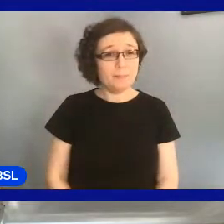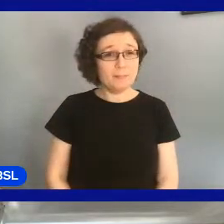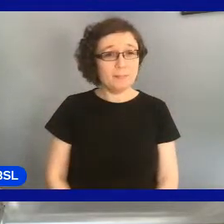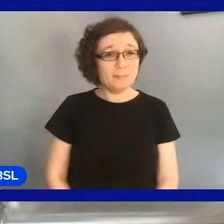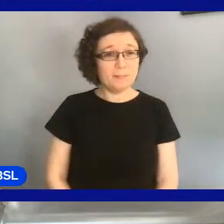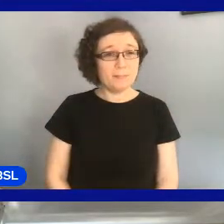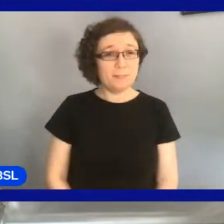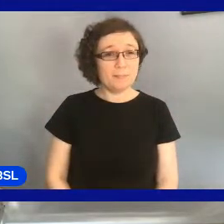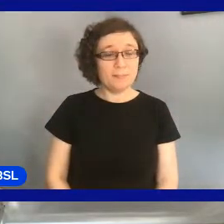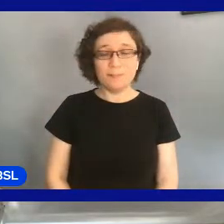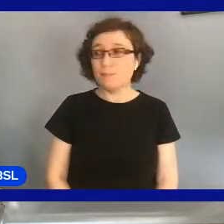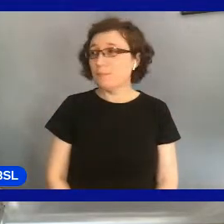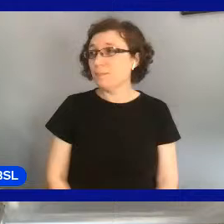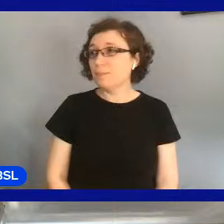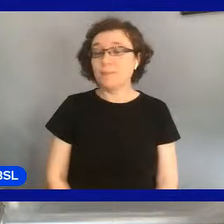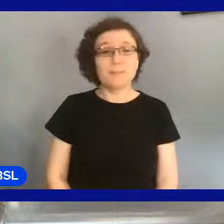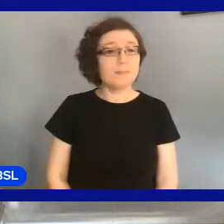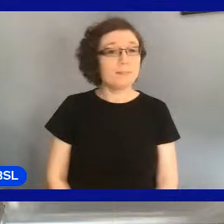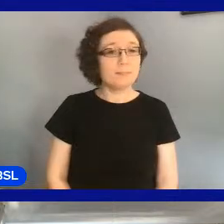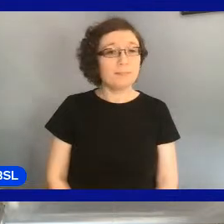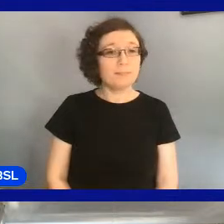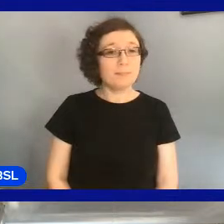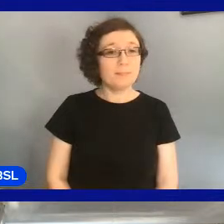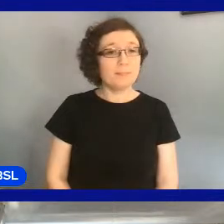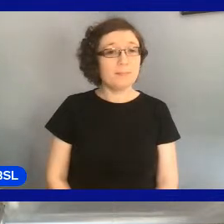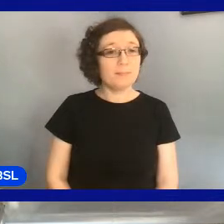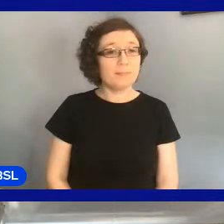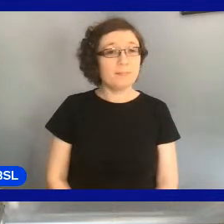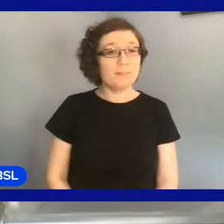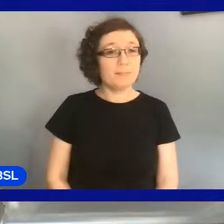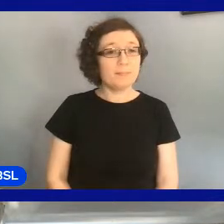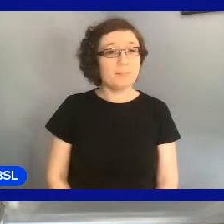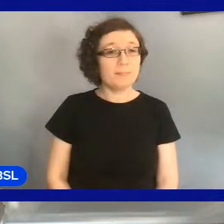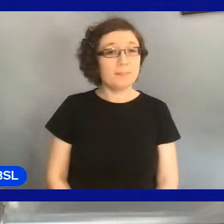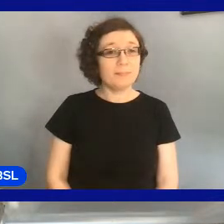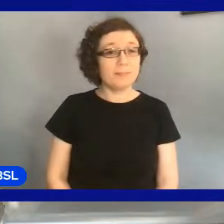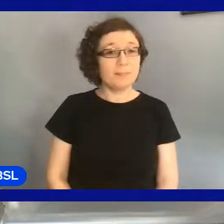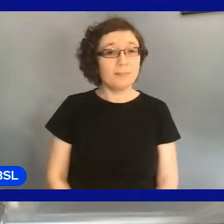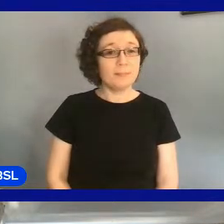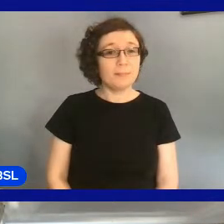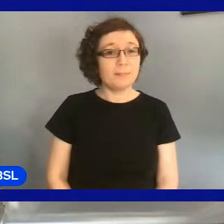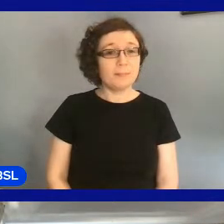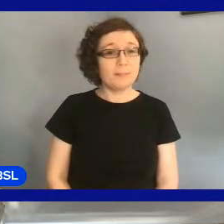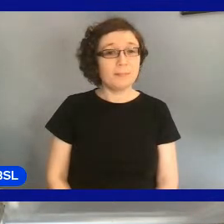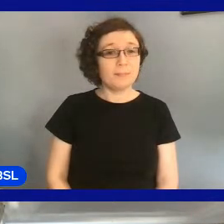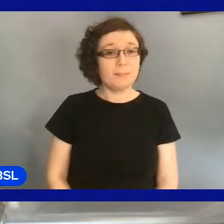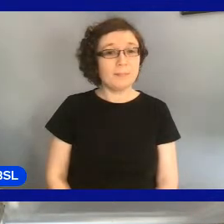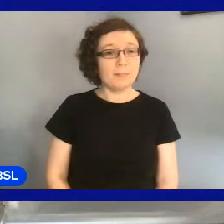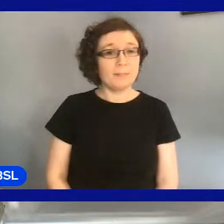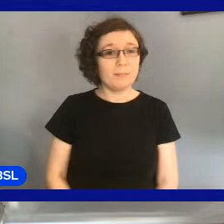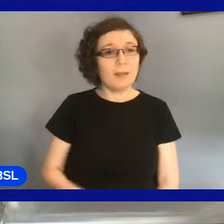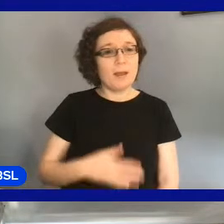Any other comments of your overall sense of those projects? I love how different each one is, and you can